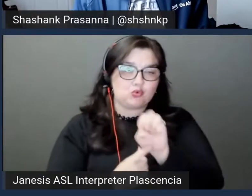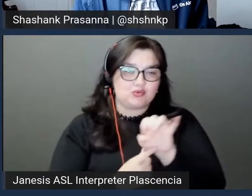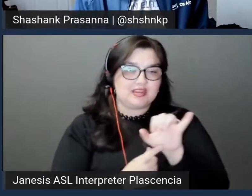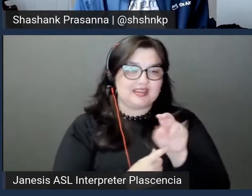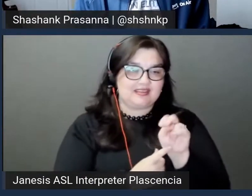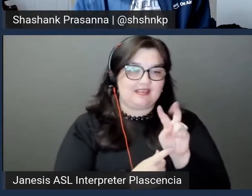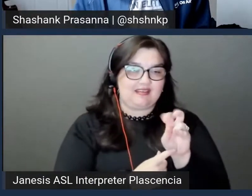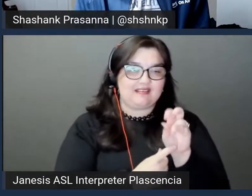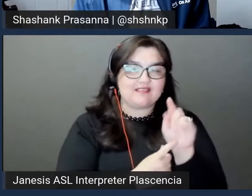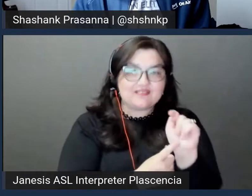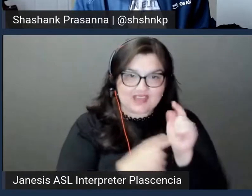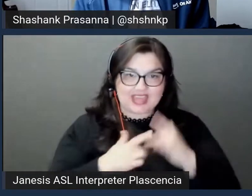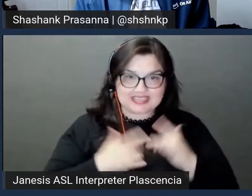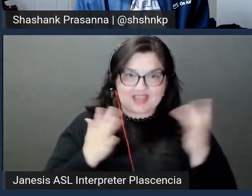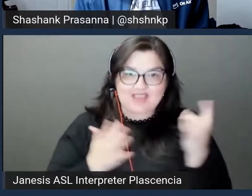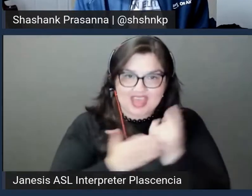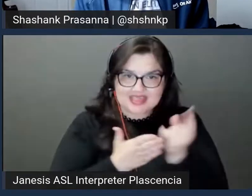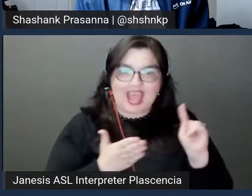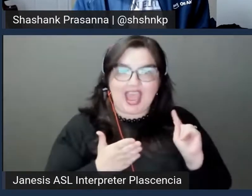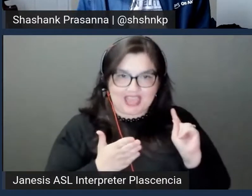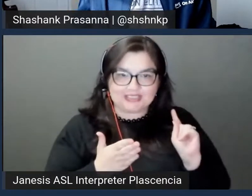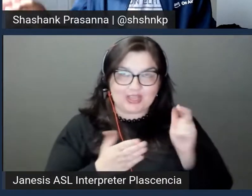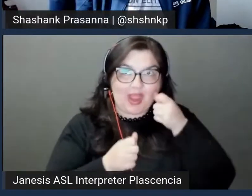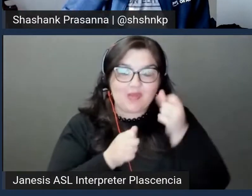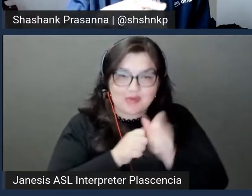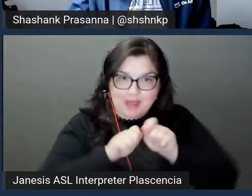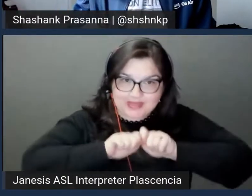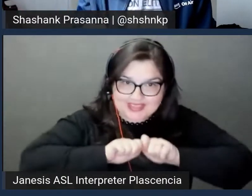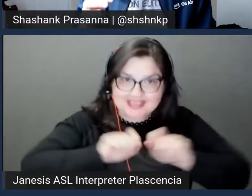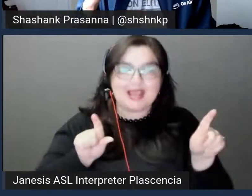when we actually announced it, and it is so exciting, full circle for me.